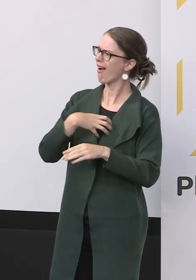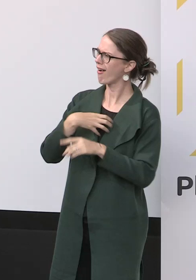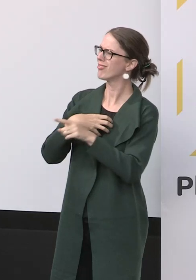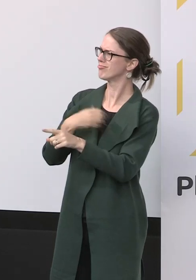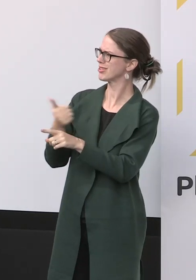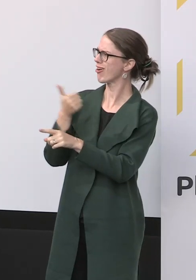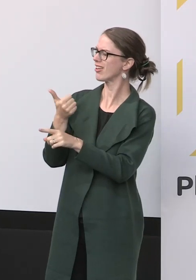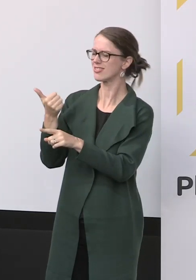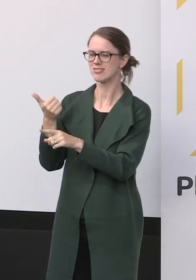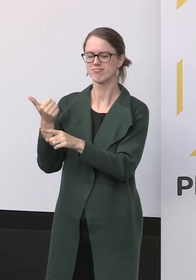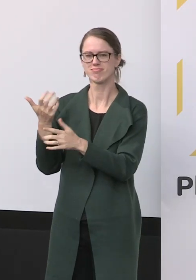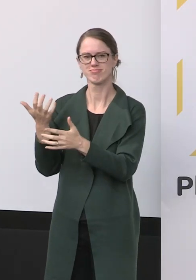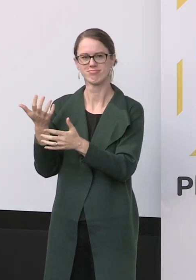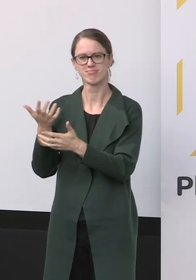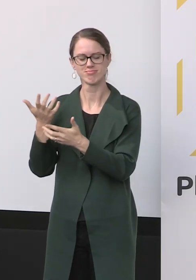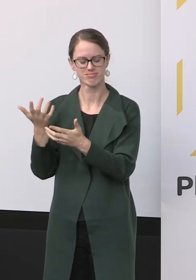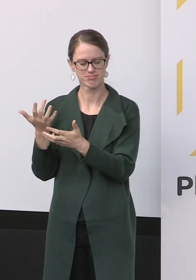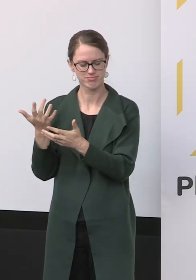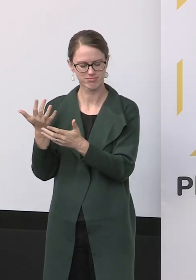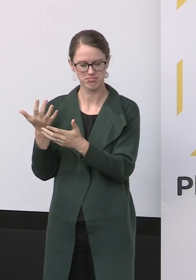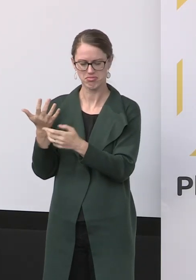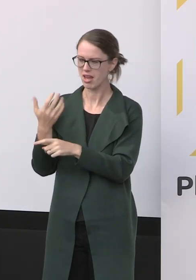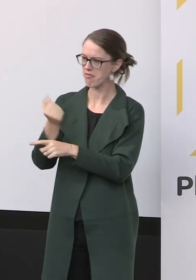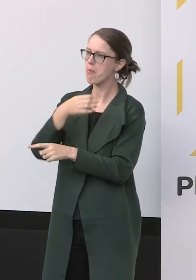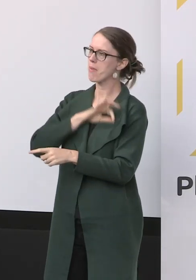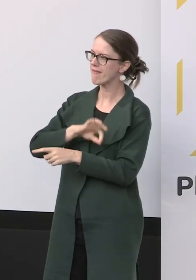it through Alert Level 4 and